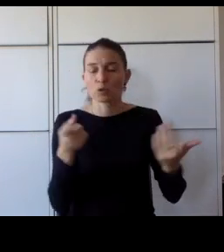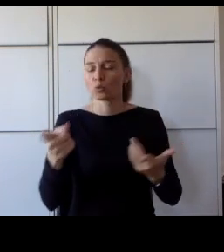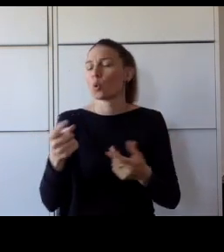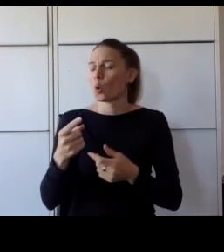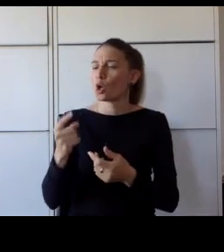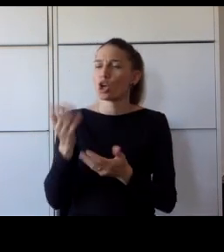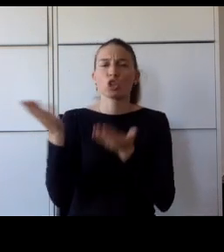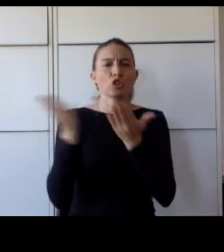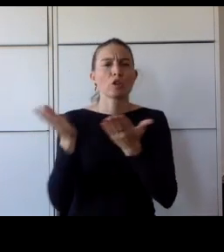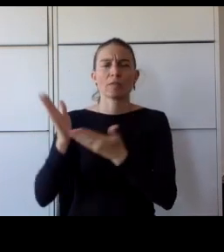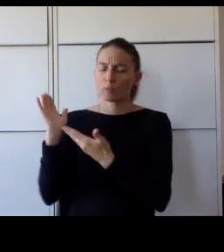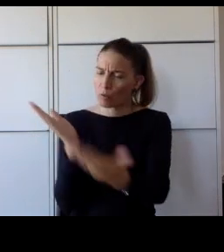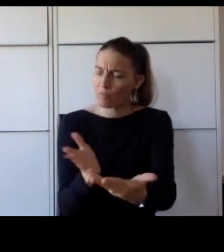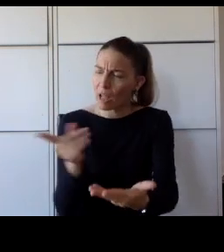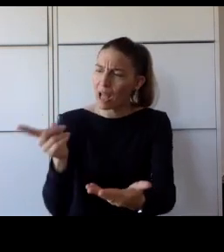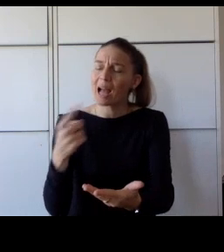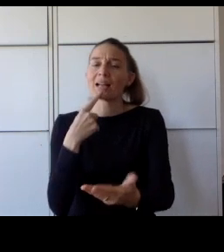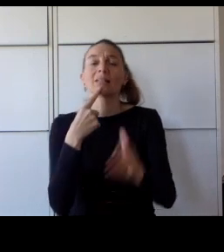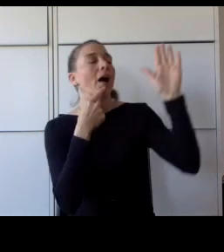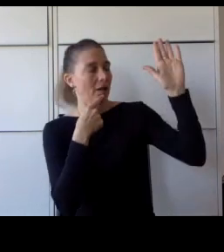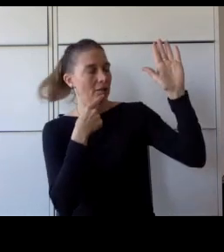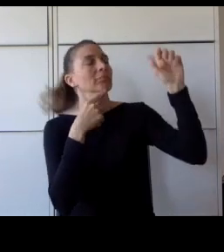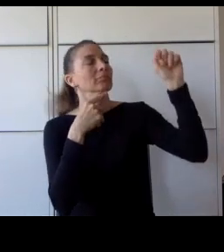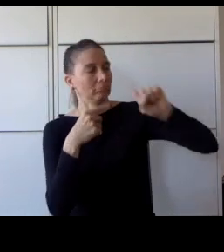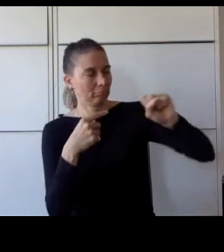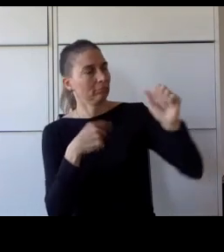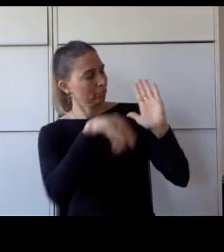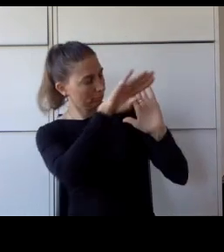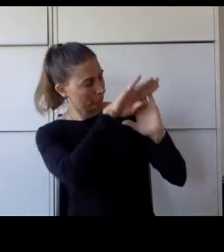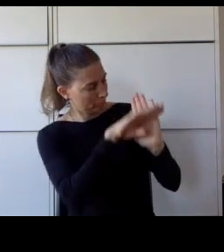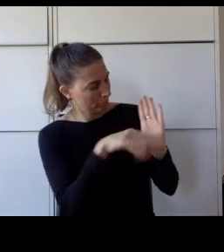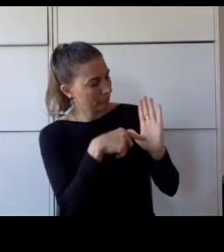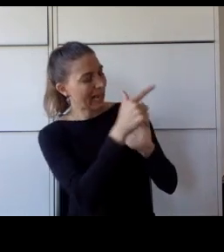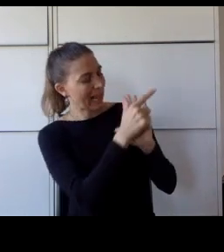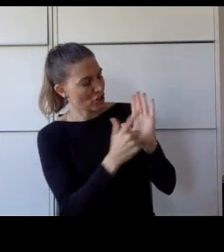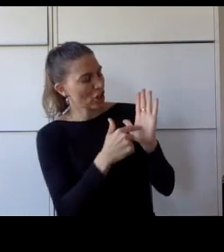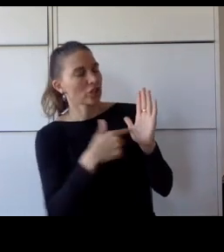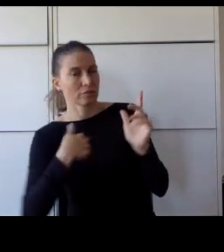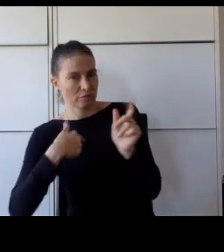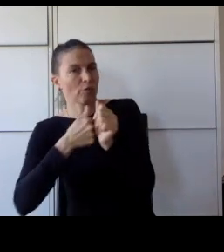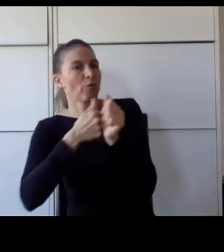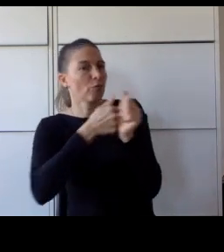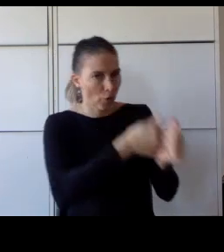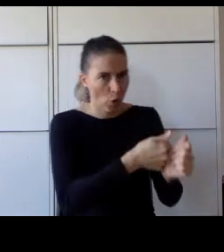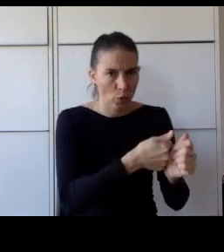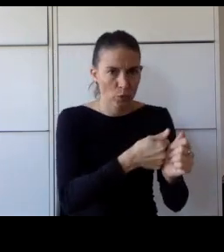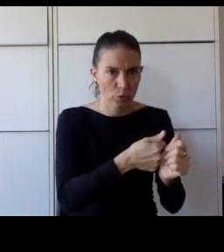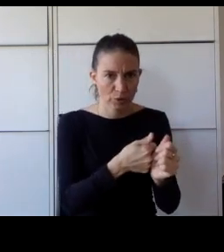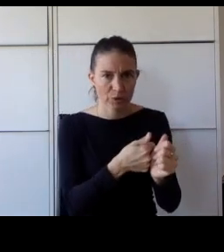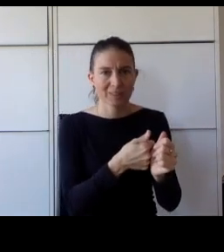they'll be able to say okay, we comply with the legislation. So this is what we call harmonized standards.